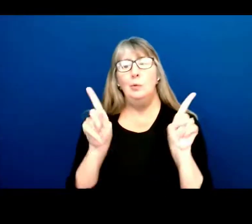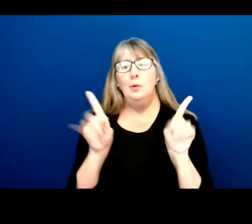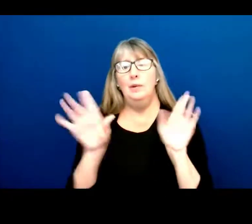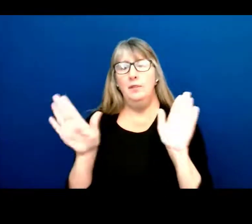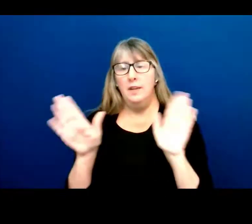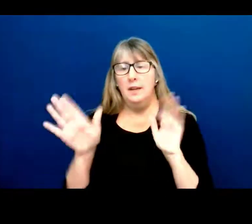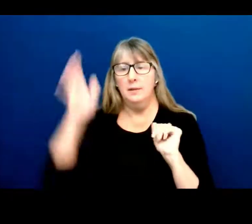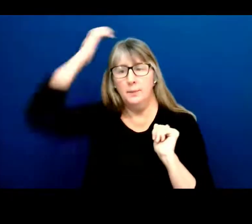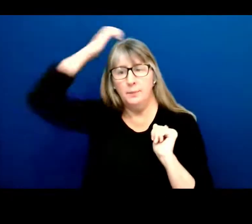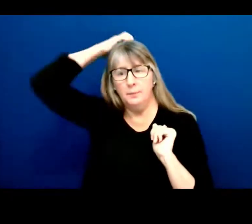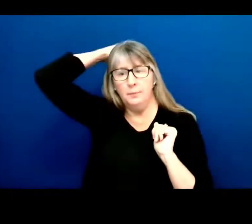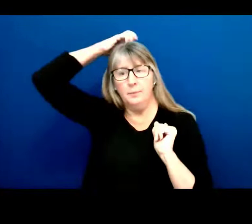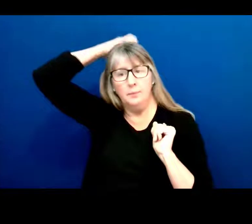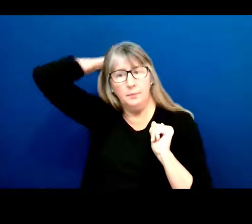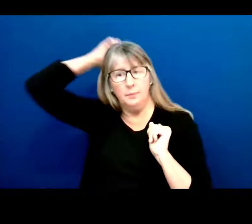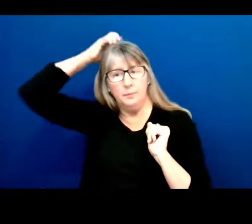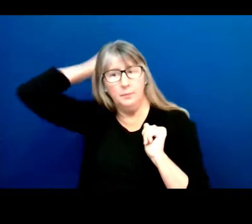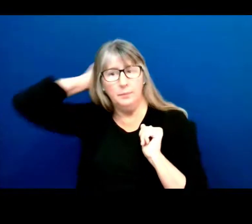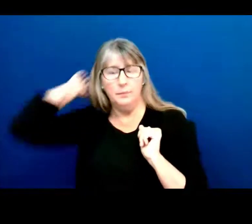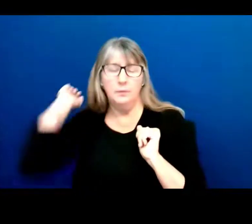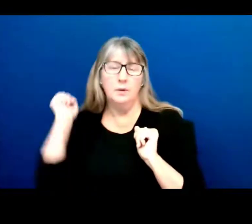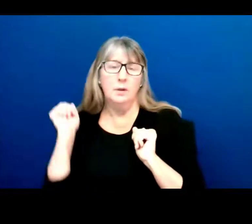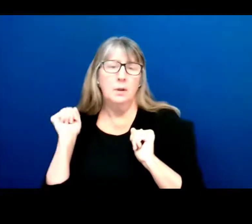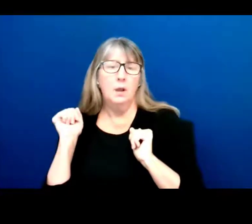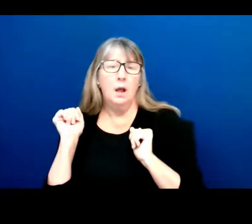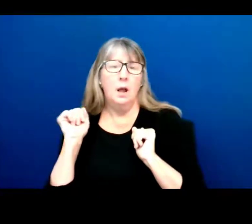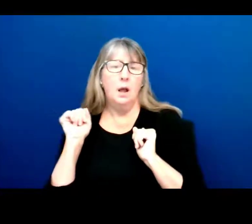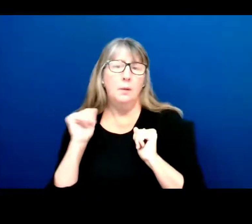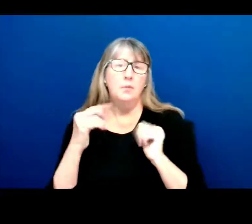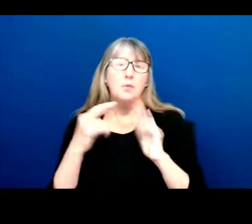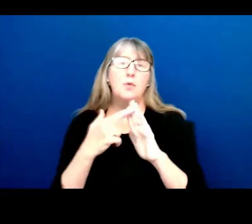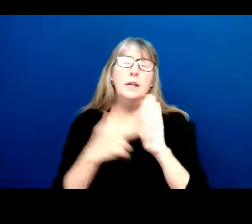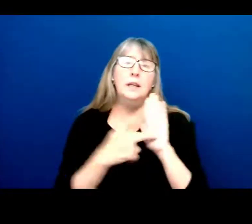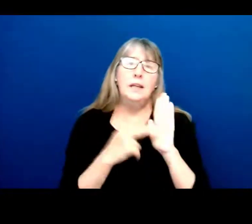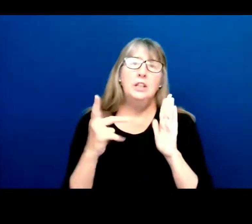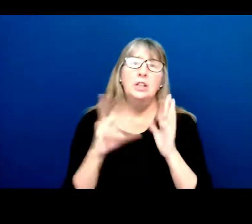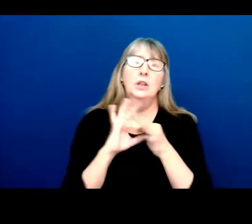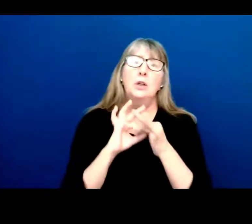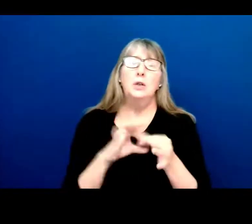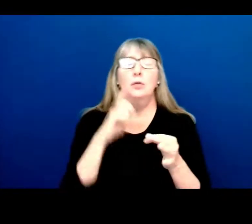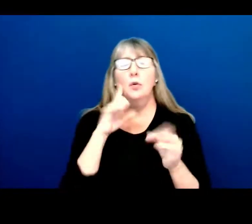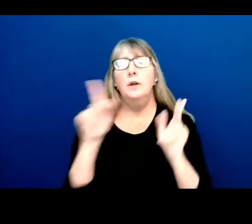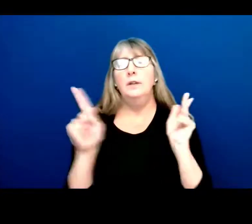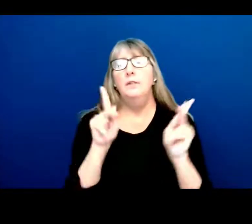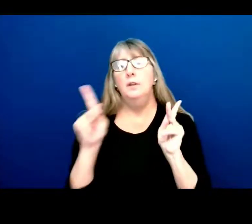The regulation is applicable to individuals who meet the definition of Investigator.